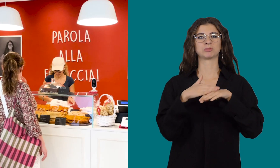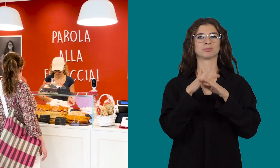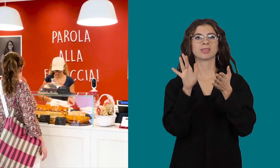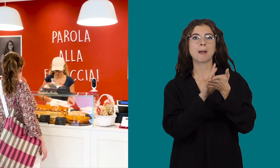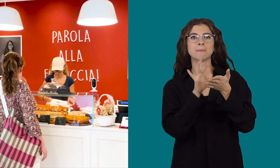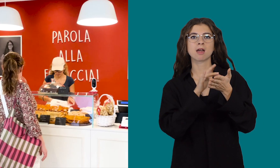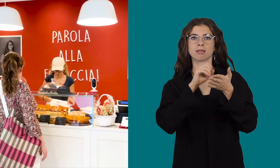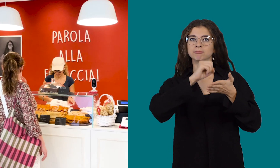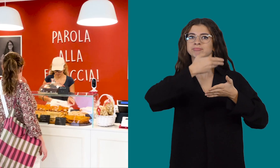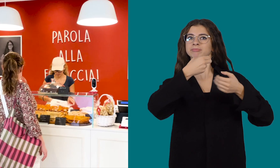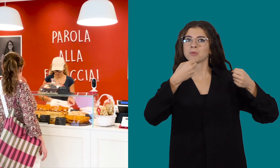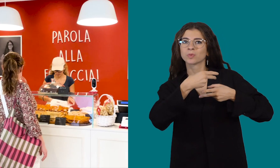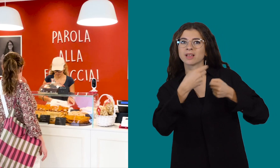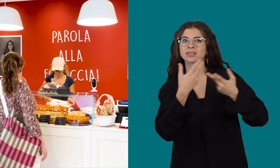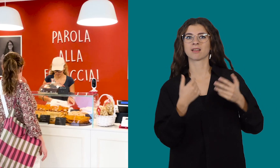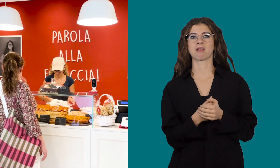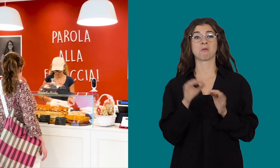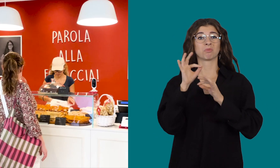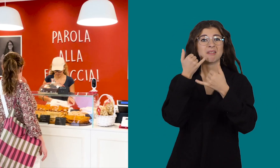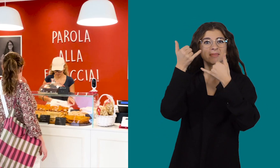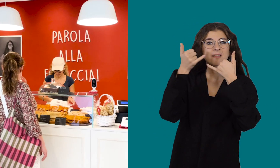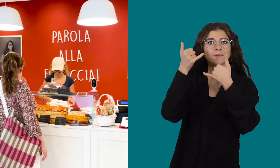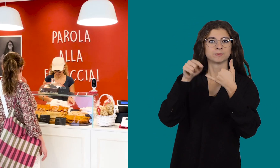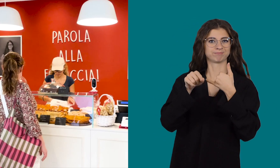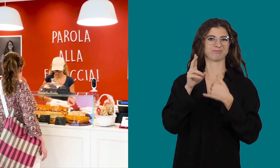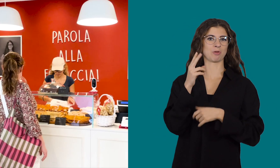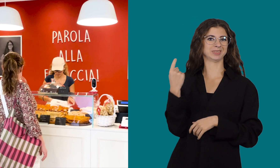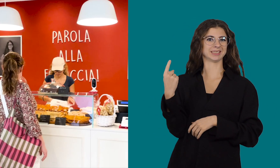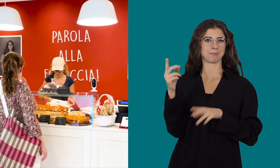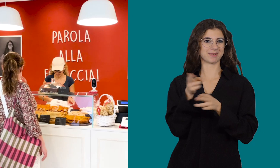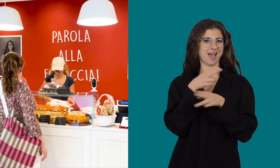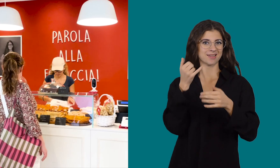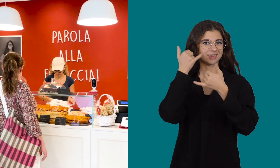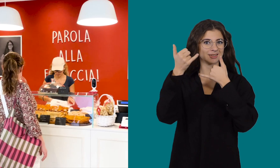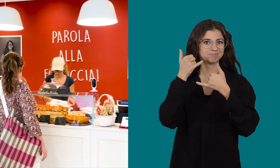like tablets to generate subtitles. Or for phone calls, as she can't make them,